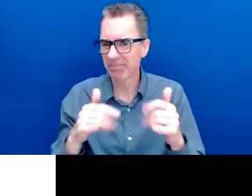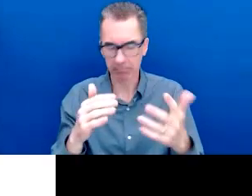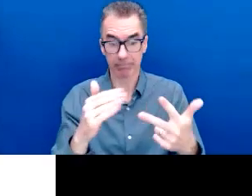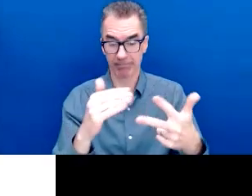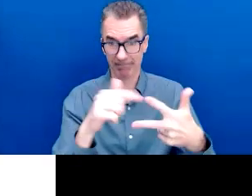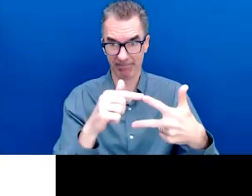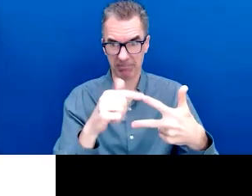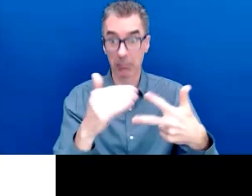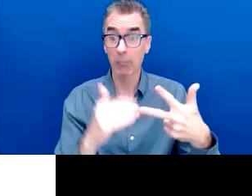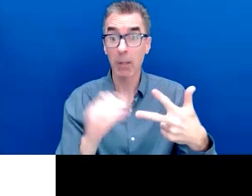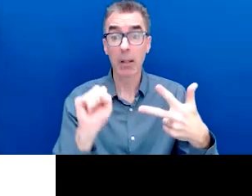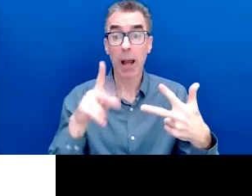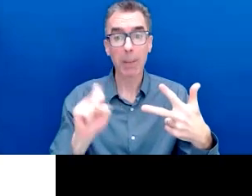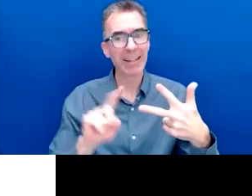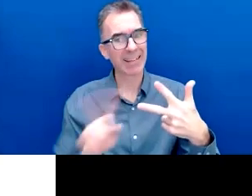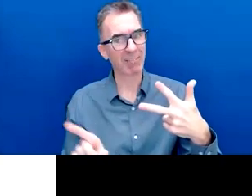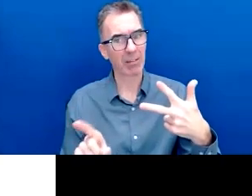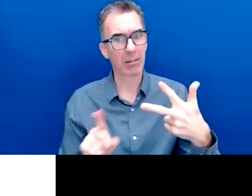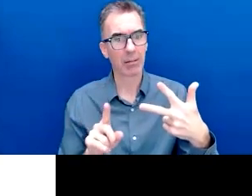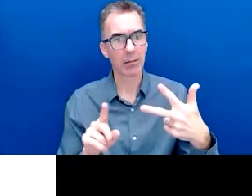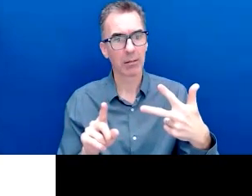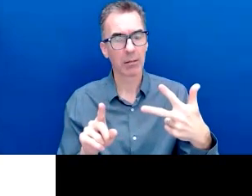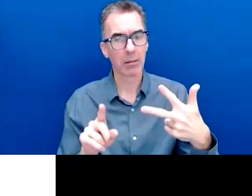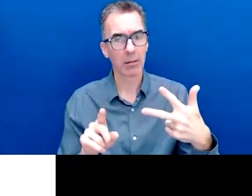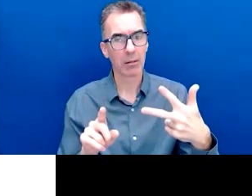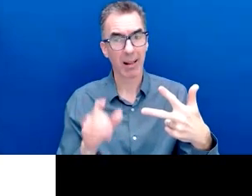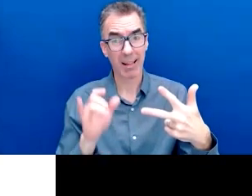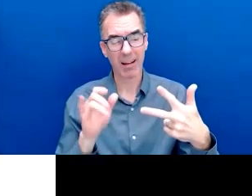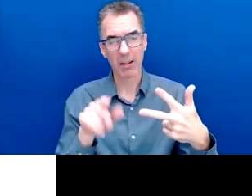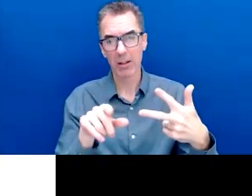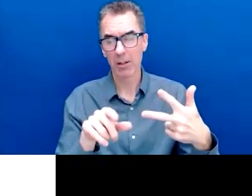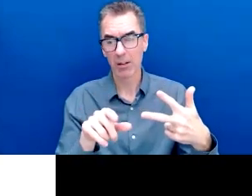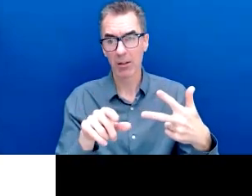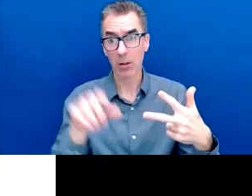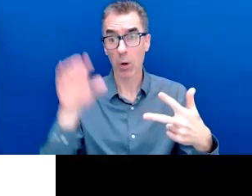And when we talk about OER, we really are excluding supplies.